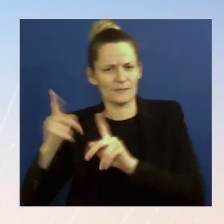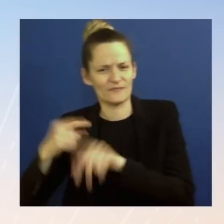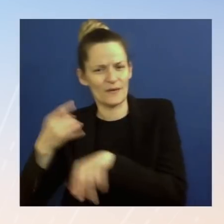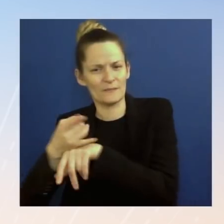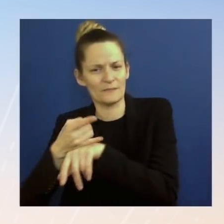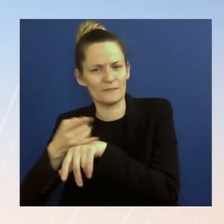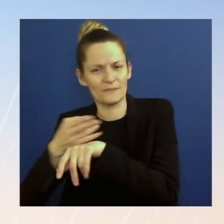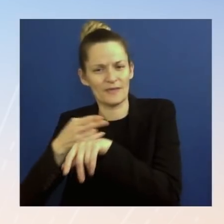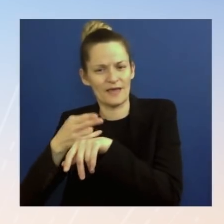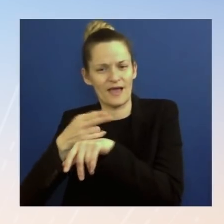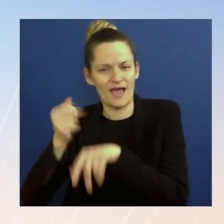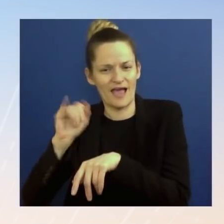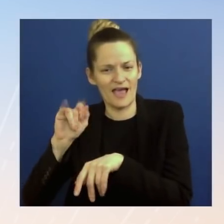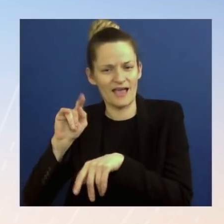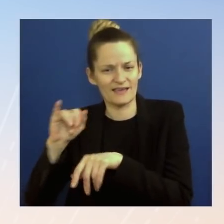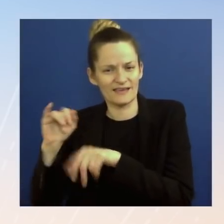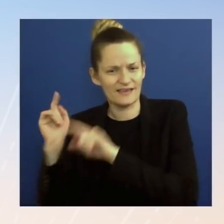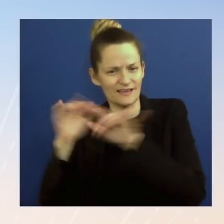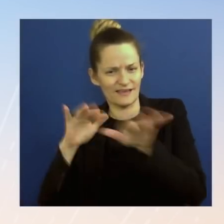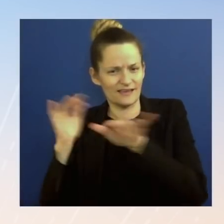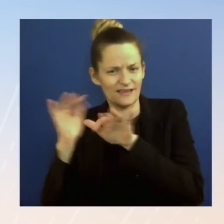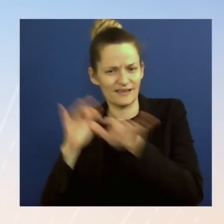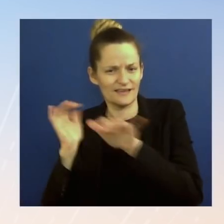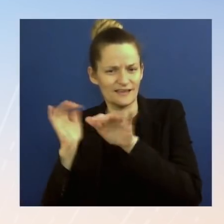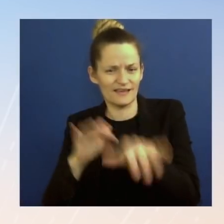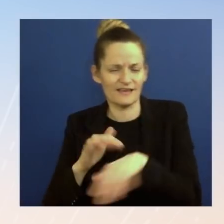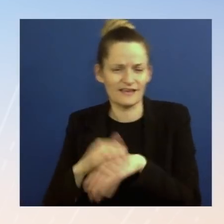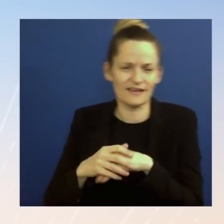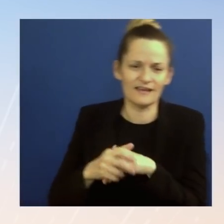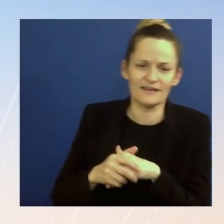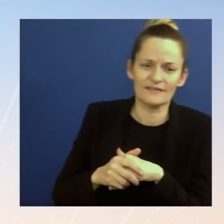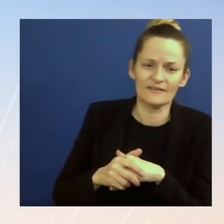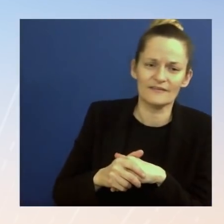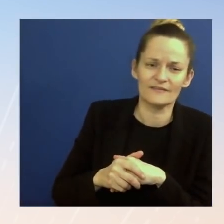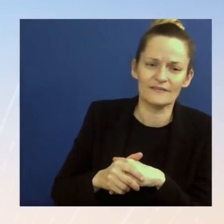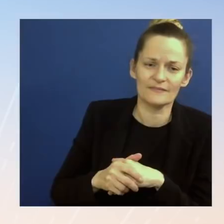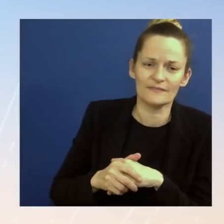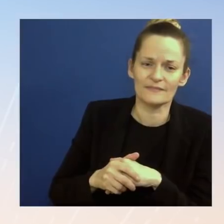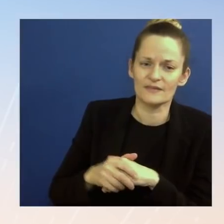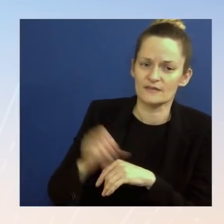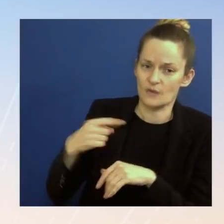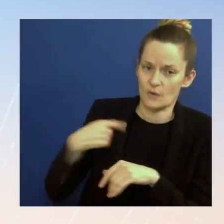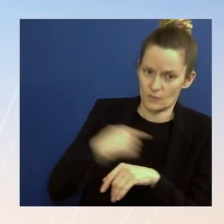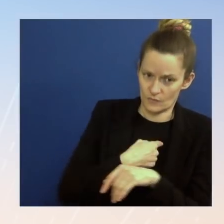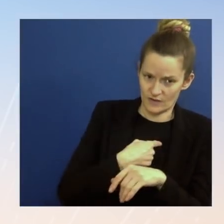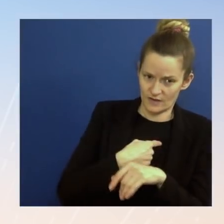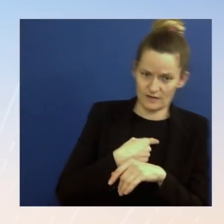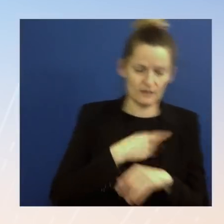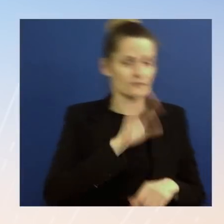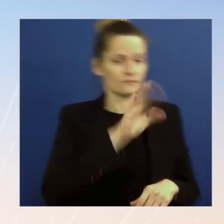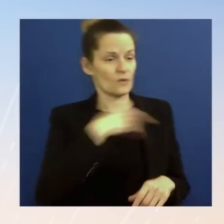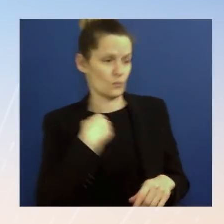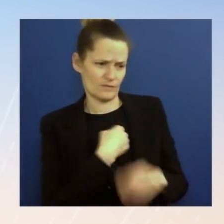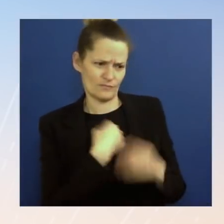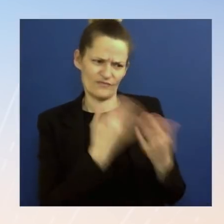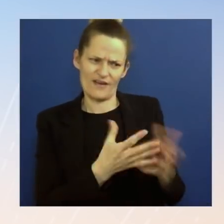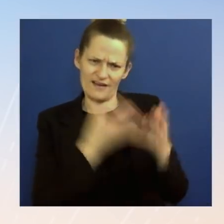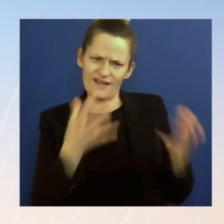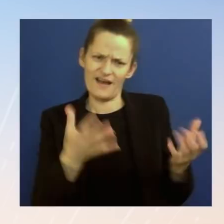providers of humanitarian assistance in the world. In terms of the individuals arriving, I think in Florida, as you said -- The Press: Yeah, the Florida Keys.